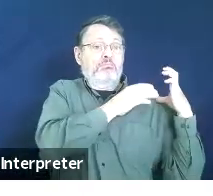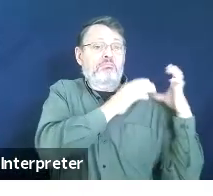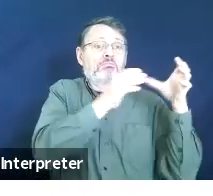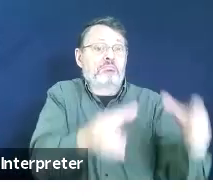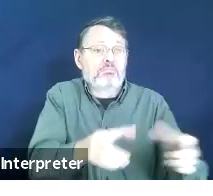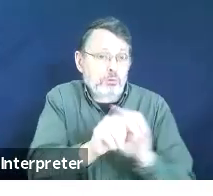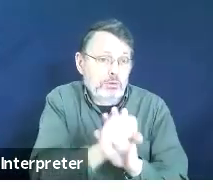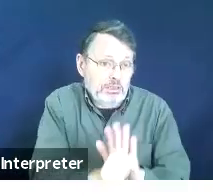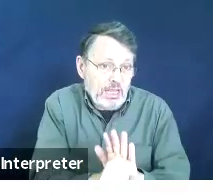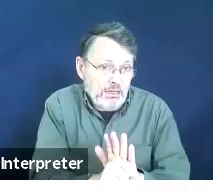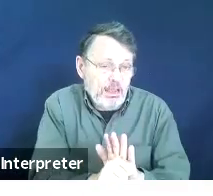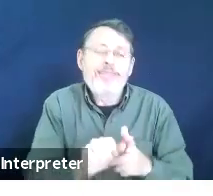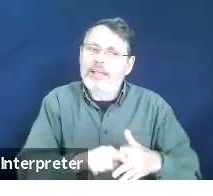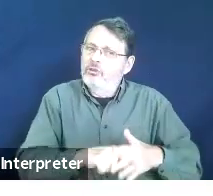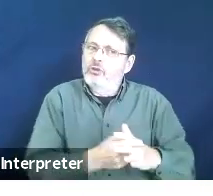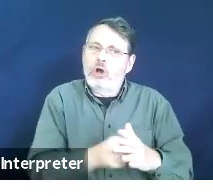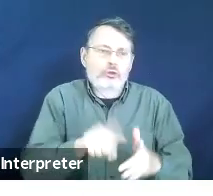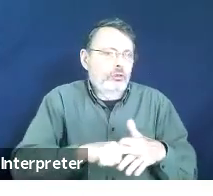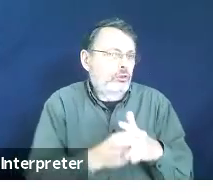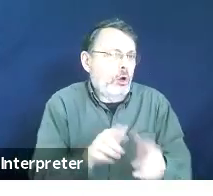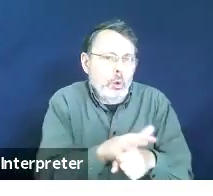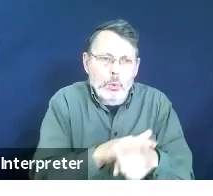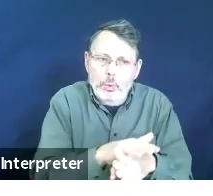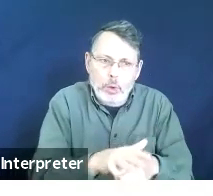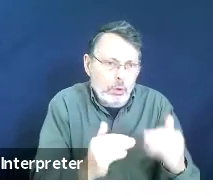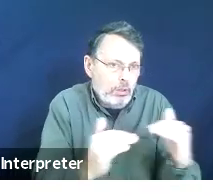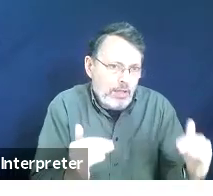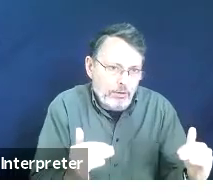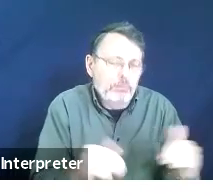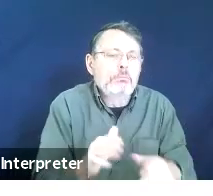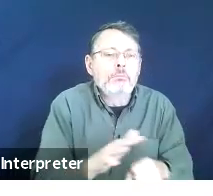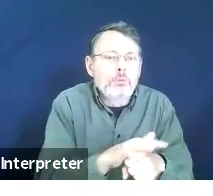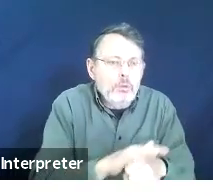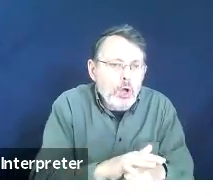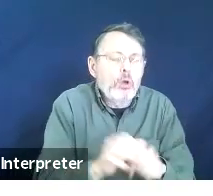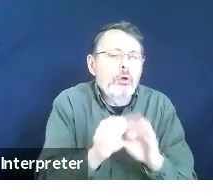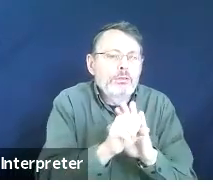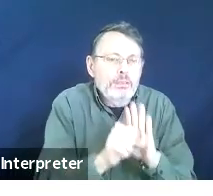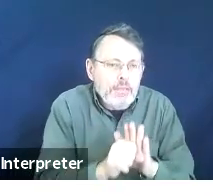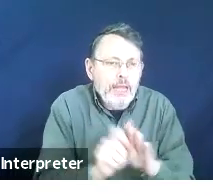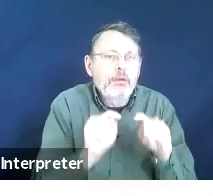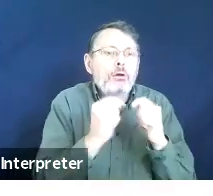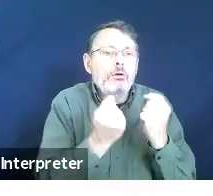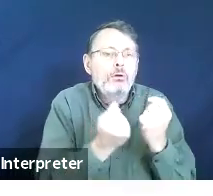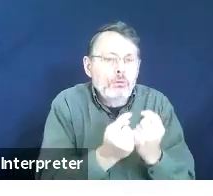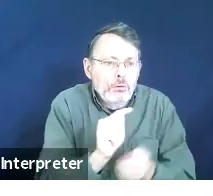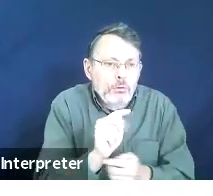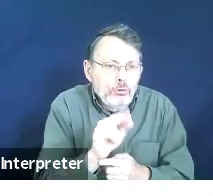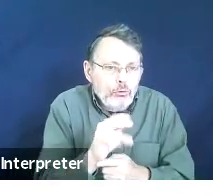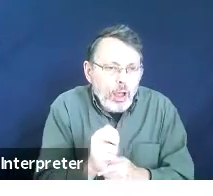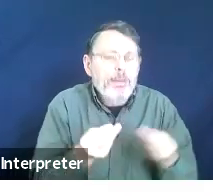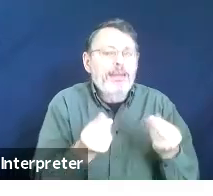really starts at the local level. Local state, tribal and territories manage their own responses